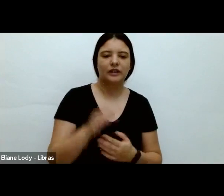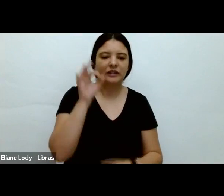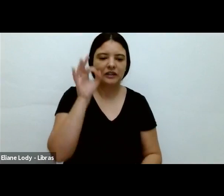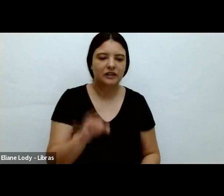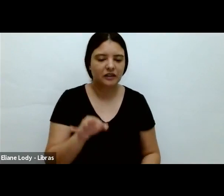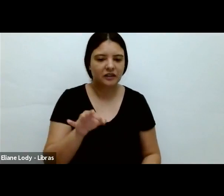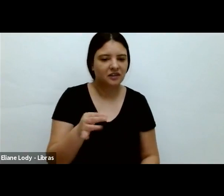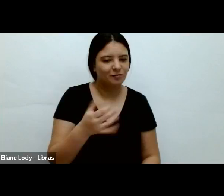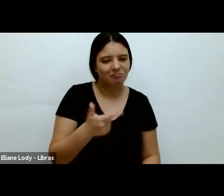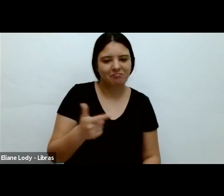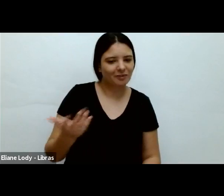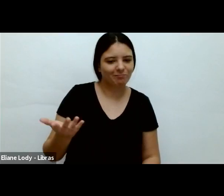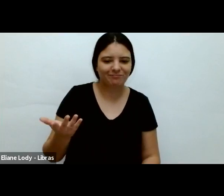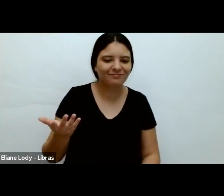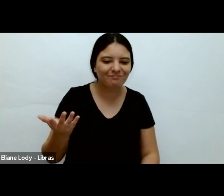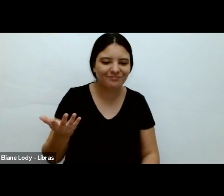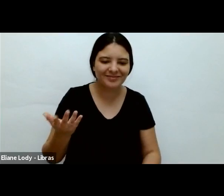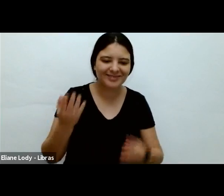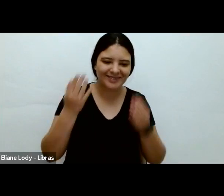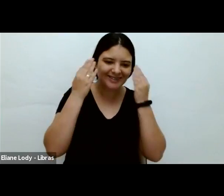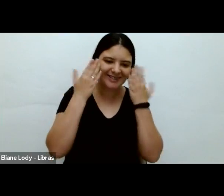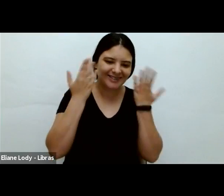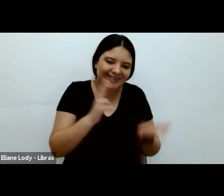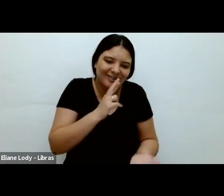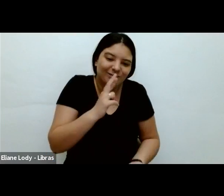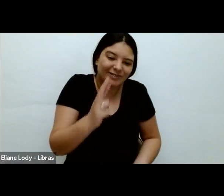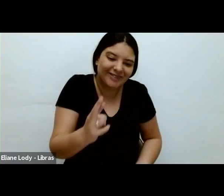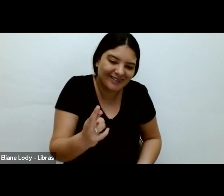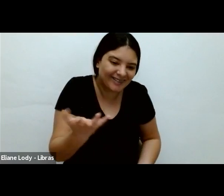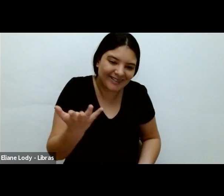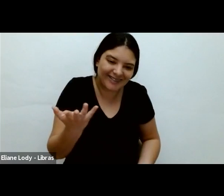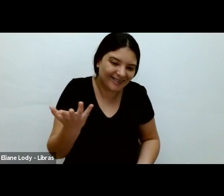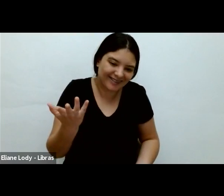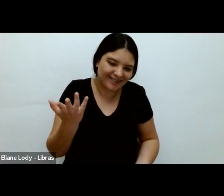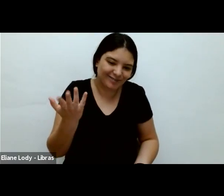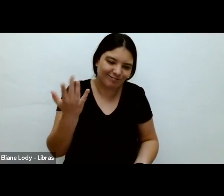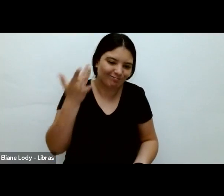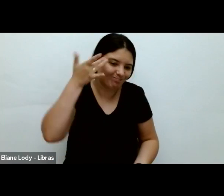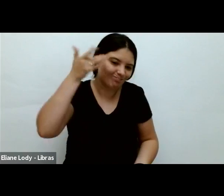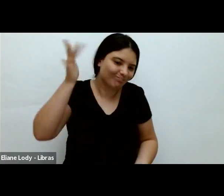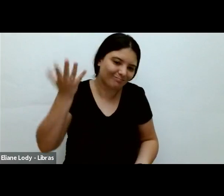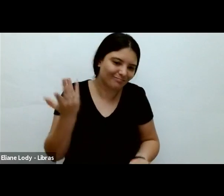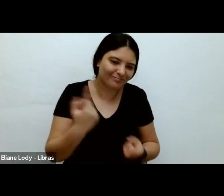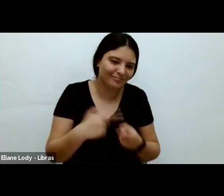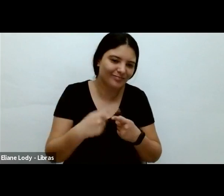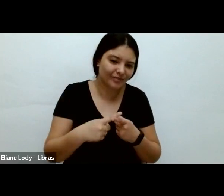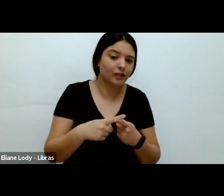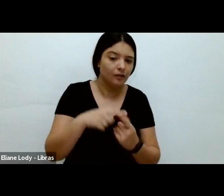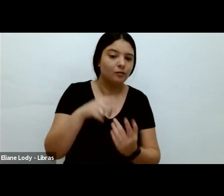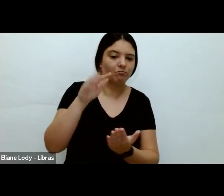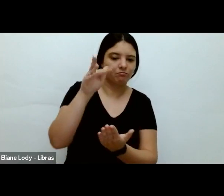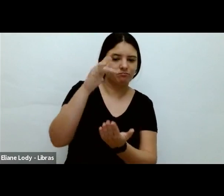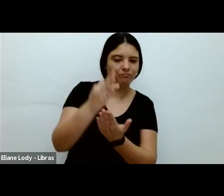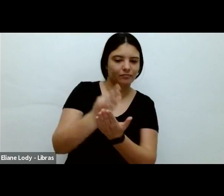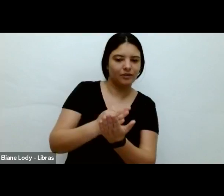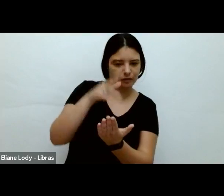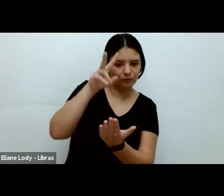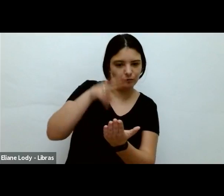a little, I'm not sure how laws that recently I have. written. about about the call the concept to build.